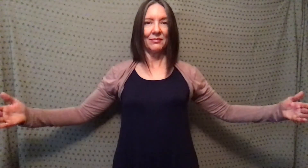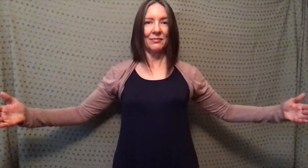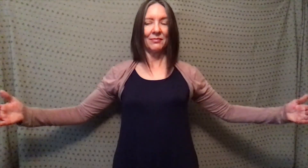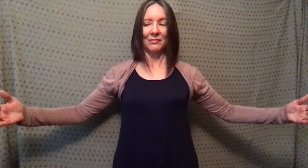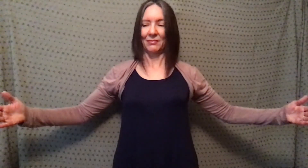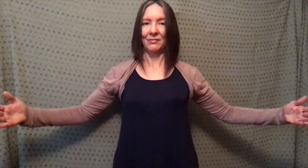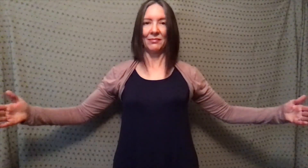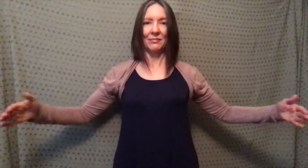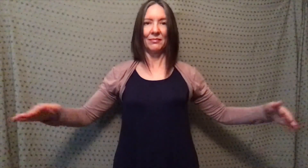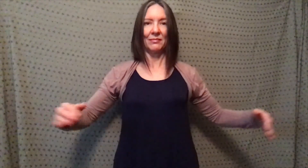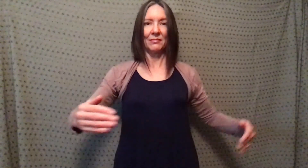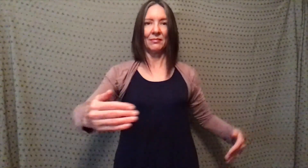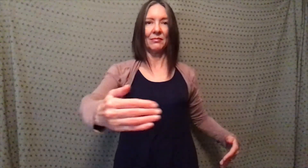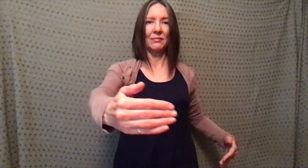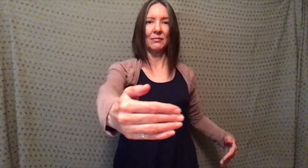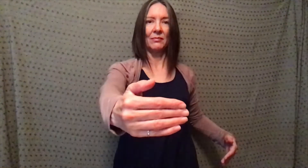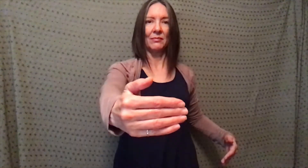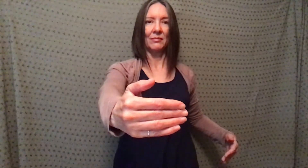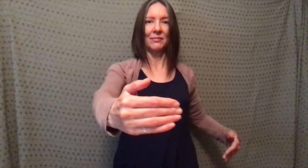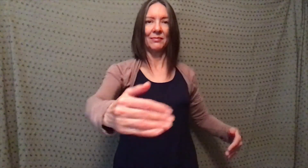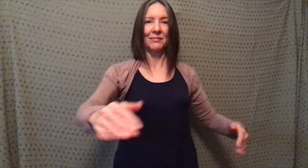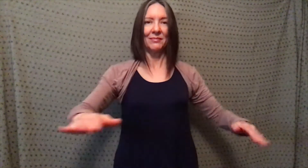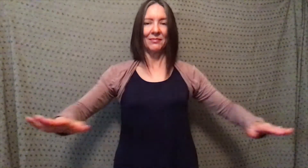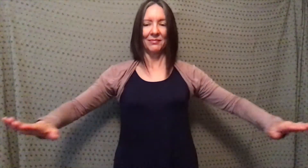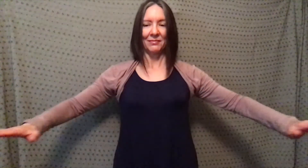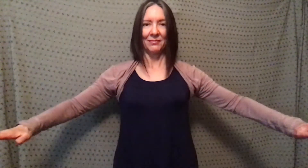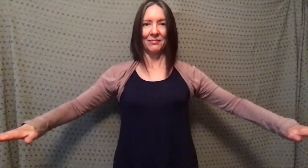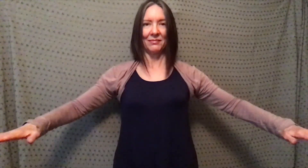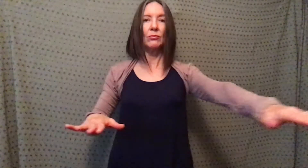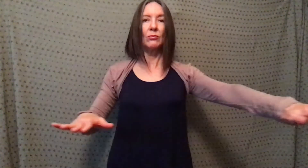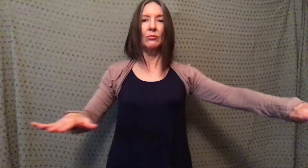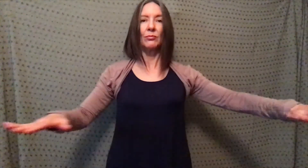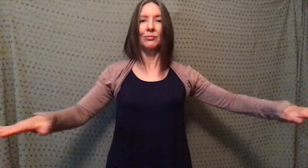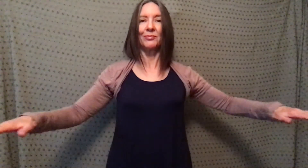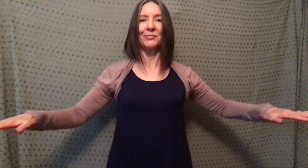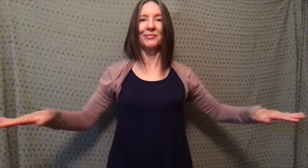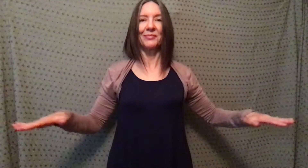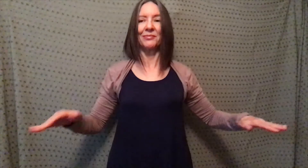It extends to the sides about one foot and forward about the length of your